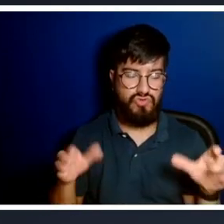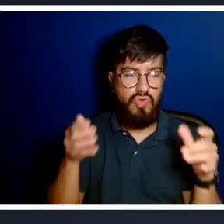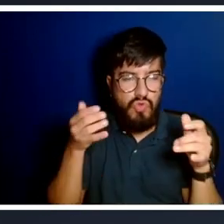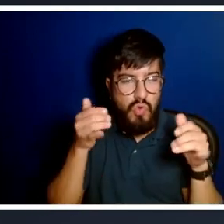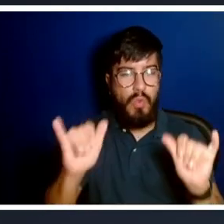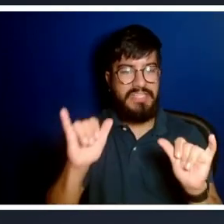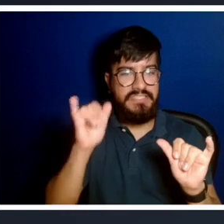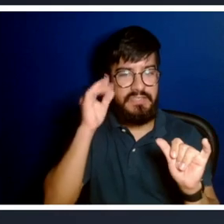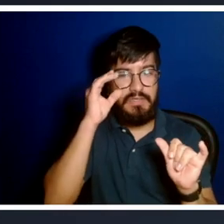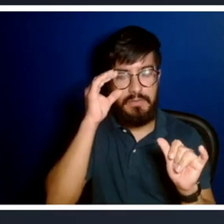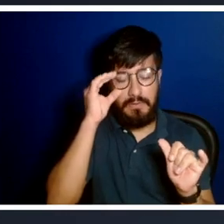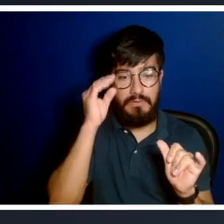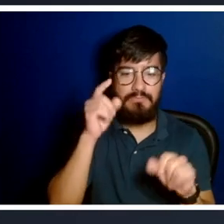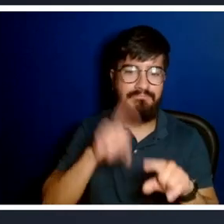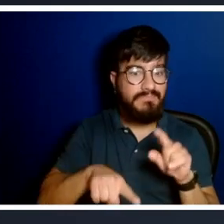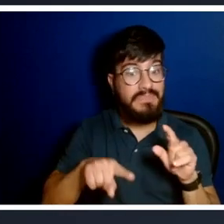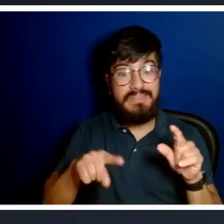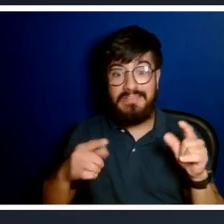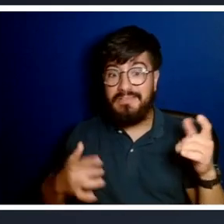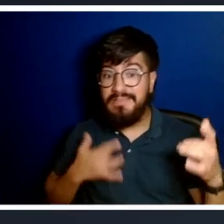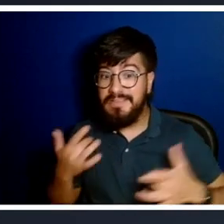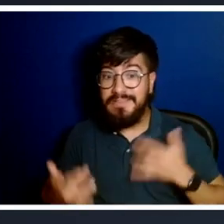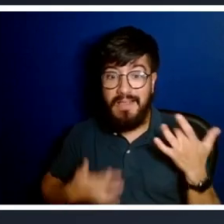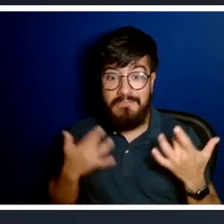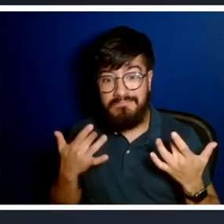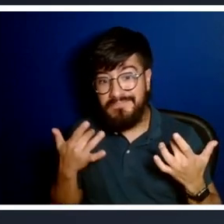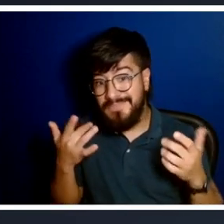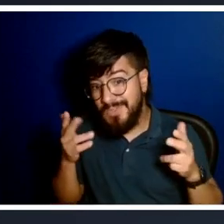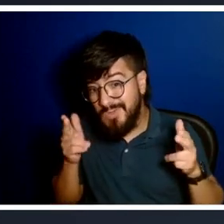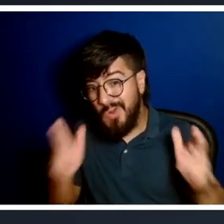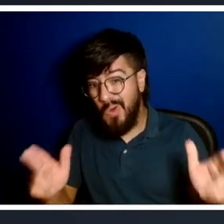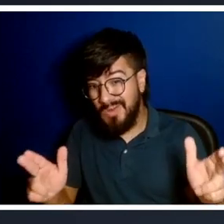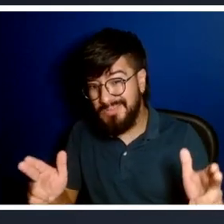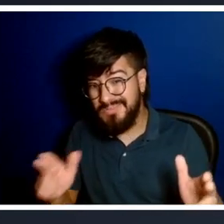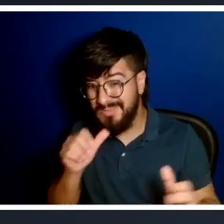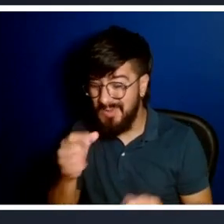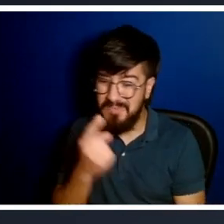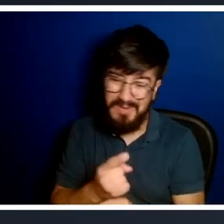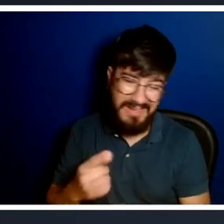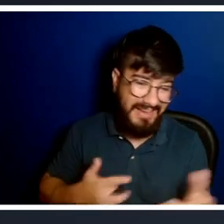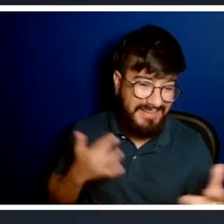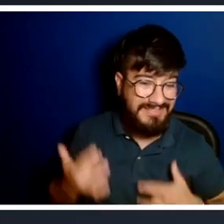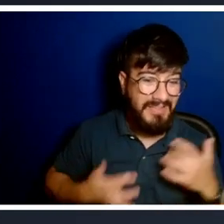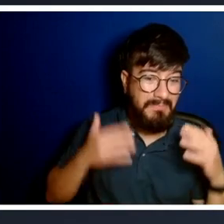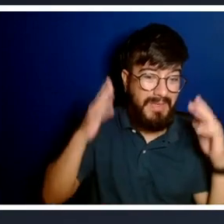like, excitement, if not urgency, but excitement and hope in the young people that we talk to.